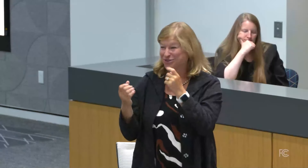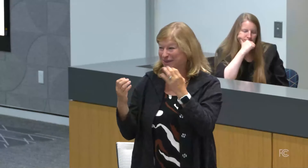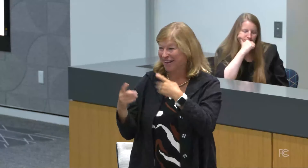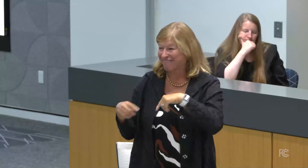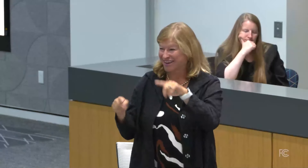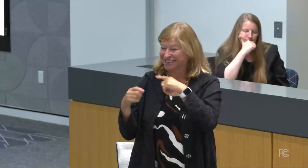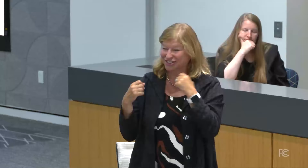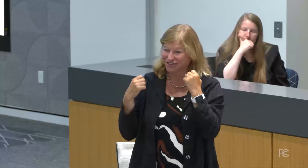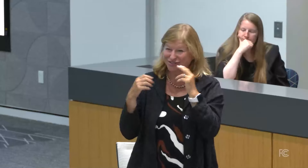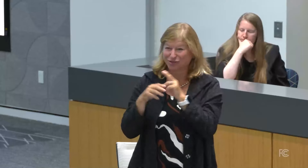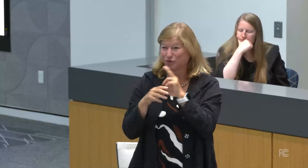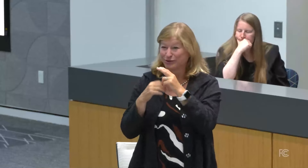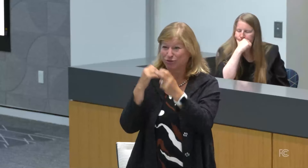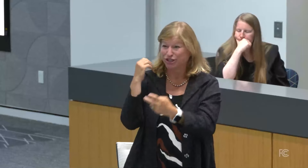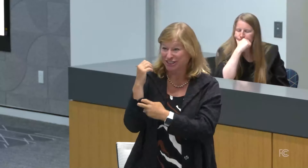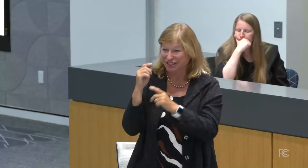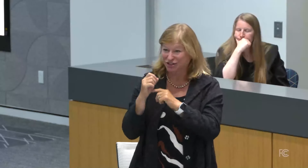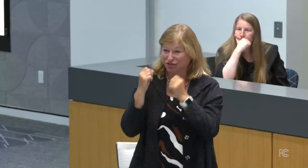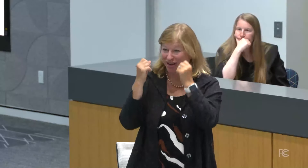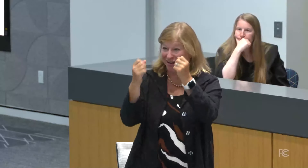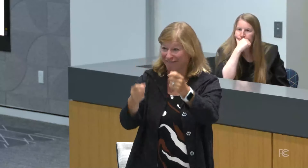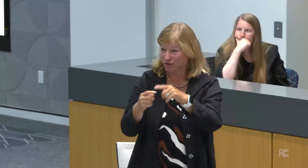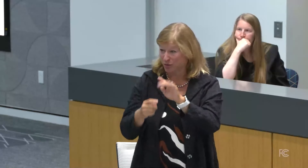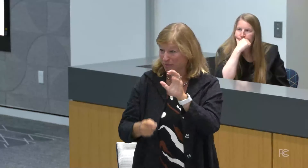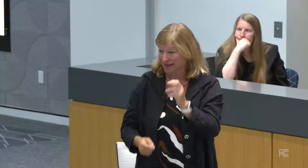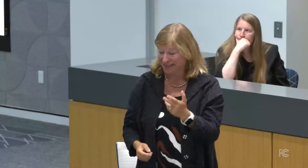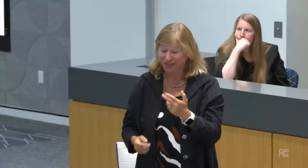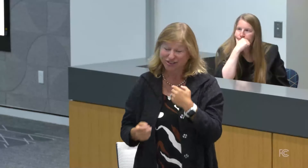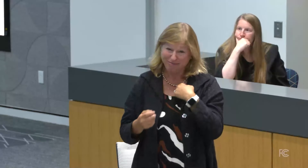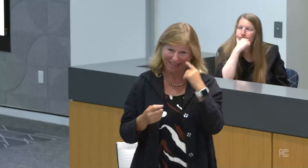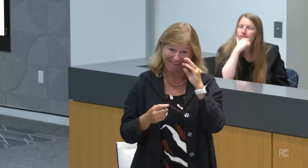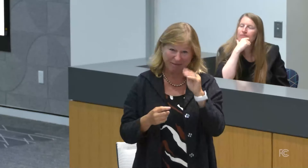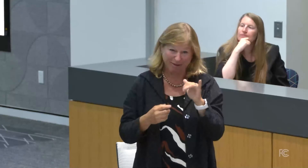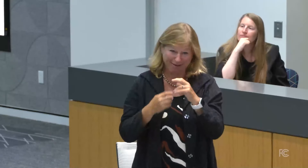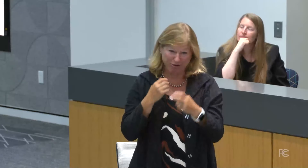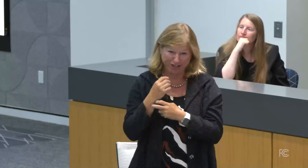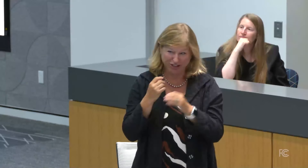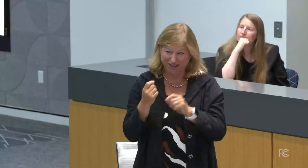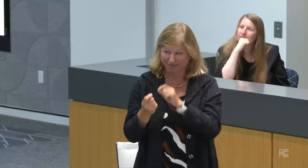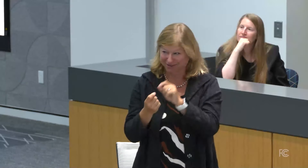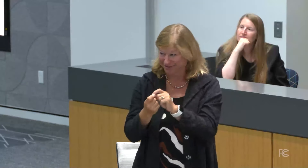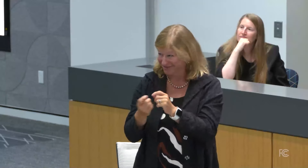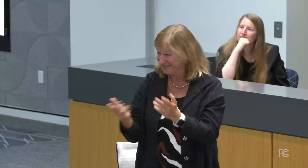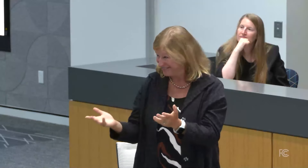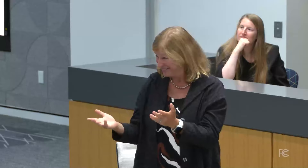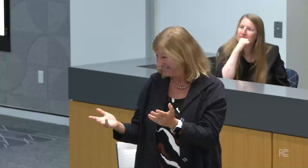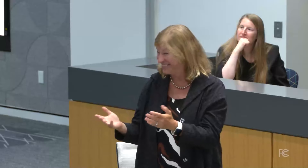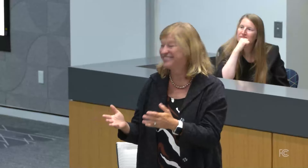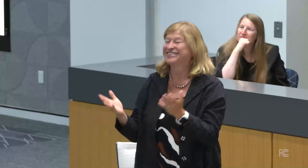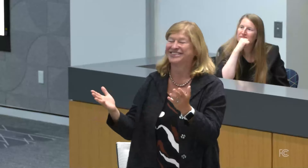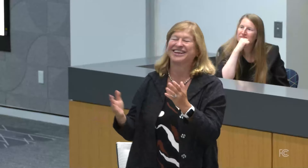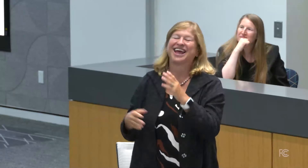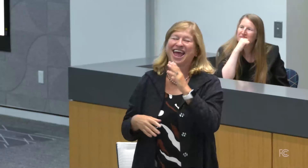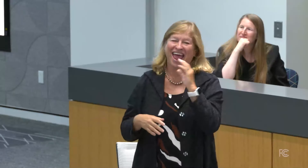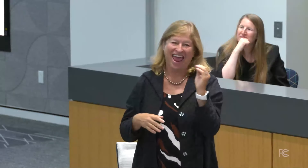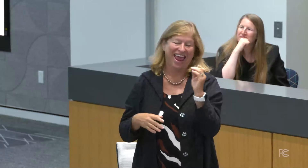QUESTIONS NOW WE DO HAVE A FEW QUESTIONS. I WOULD LIKE TO SHARE A GLOBAL PERSPECTIVE AFTER HEARING EVERYONE'S COMMENTS.